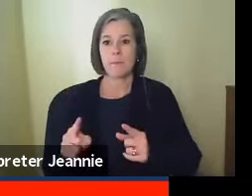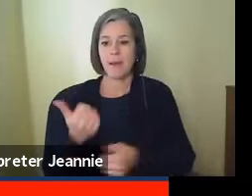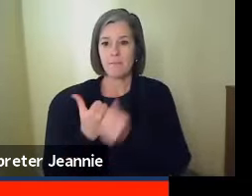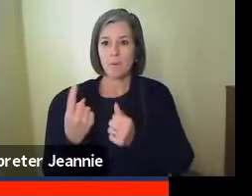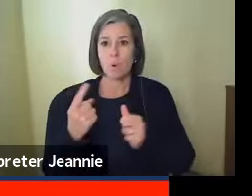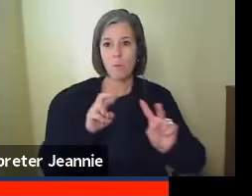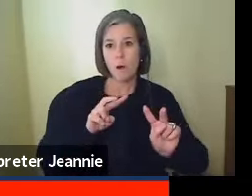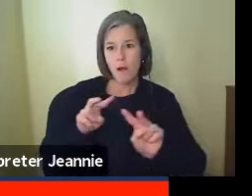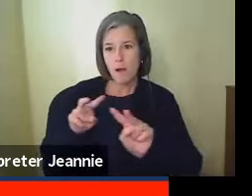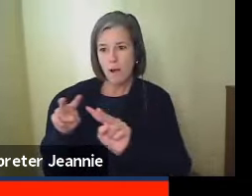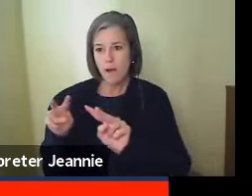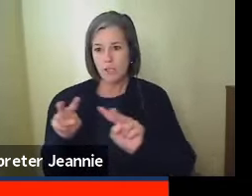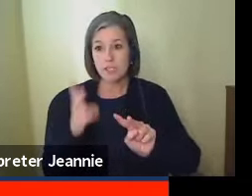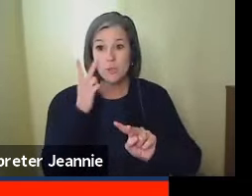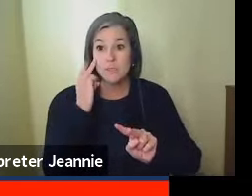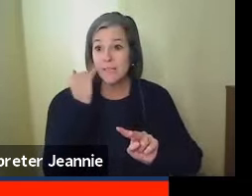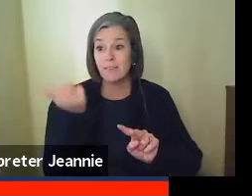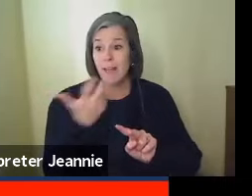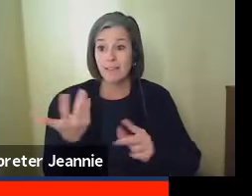if there are signals like that that we are picking that up.